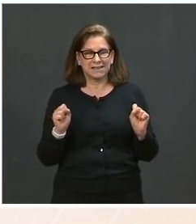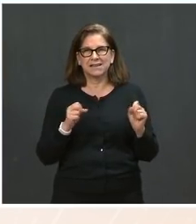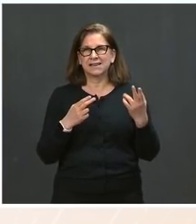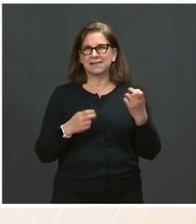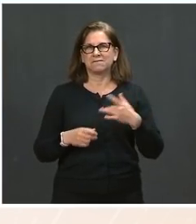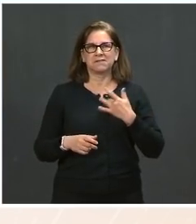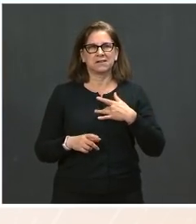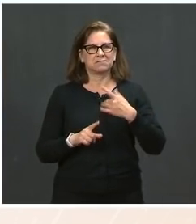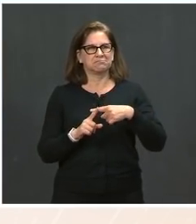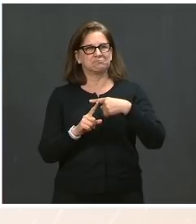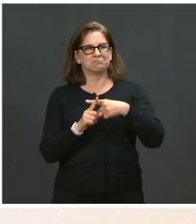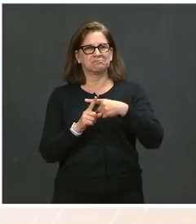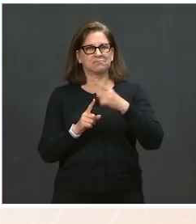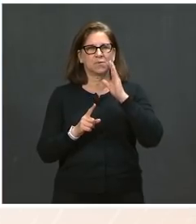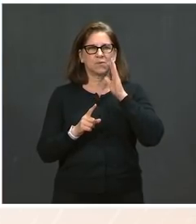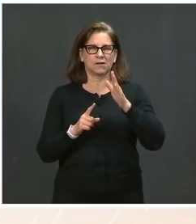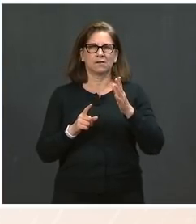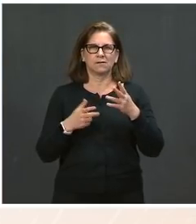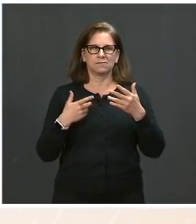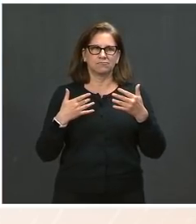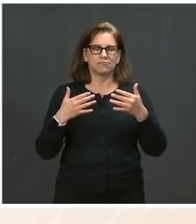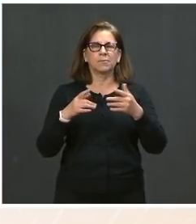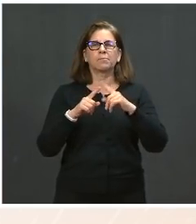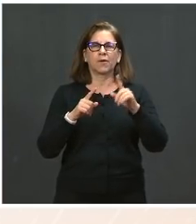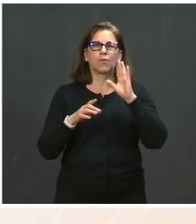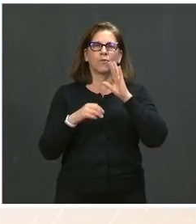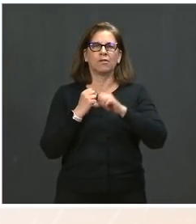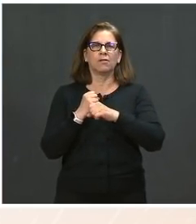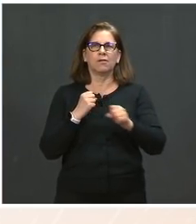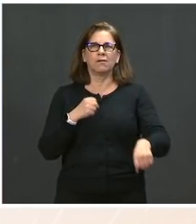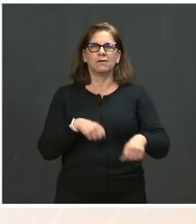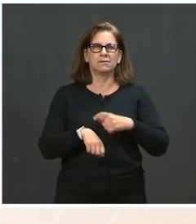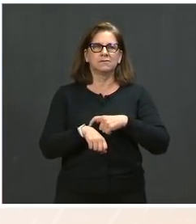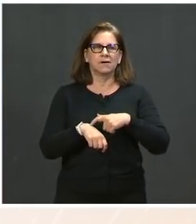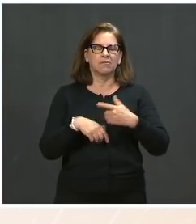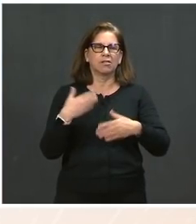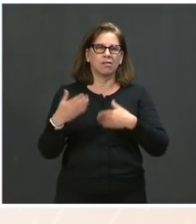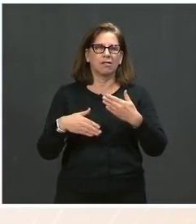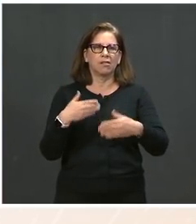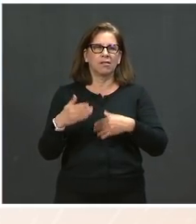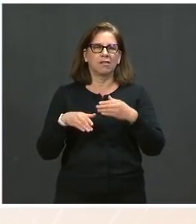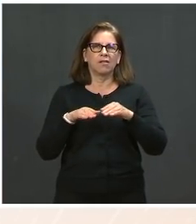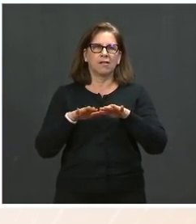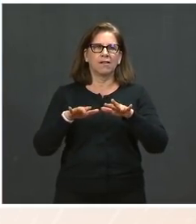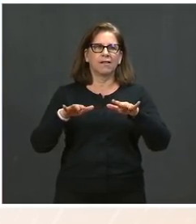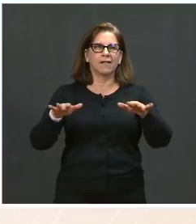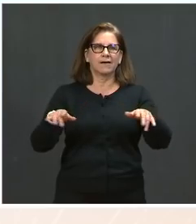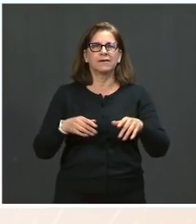The Press: And has he been in touch with -- with Leader Schumer about the next steps forward, especially on these bills that have passed the House? Ms. Psaki: He -- as you know,